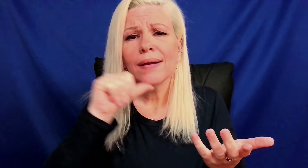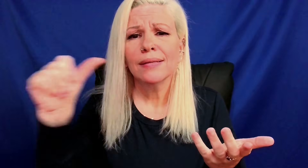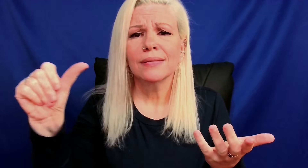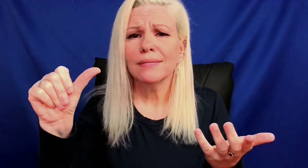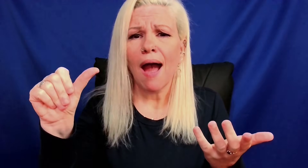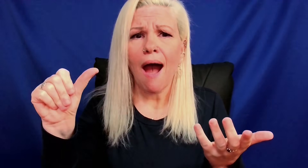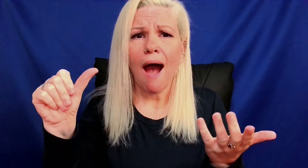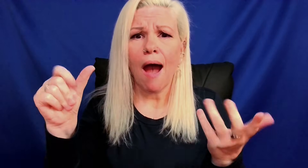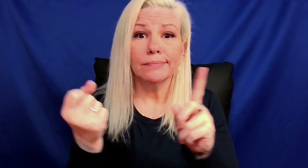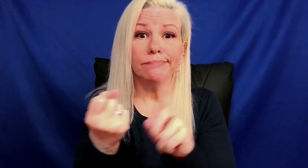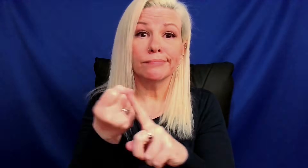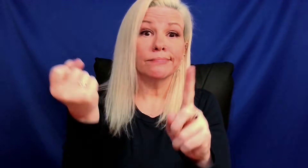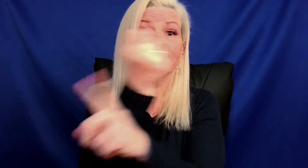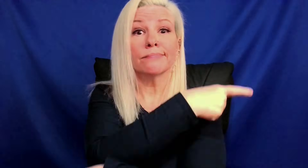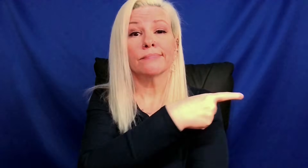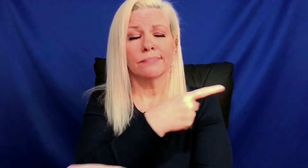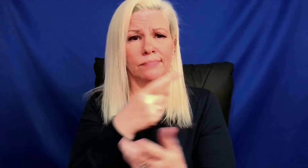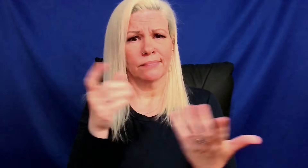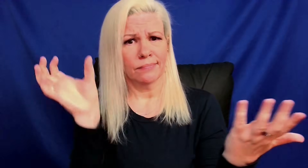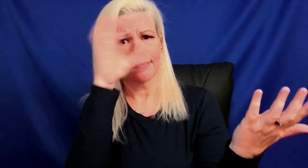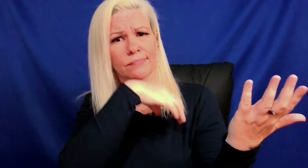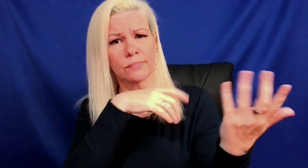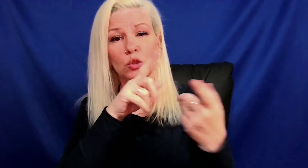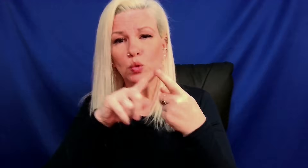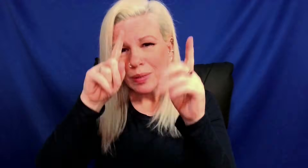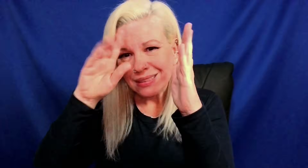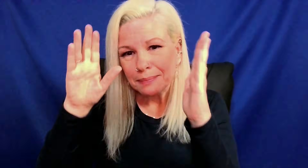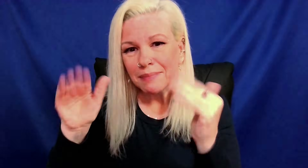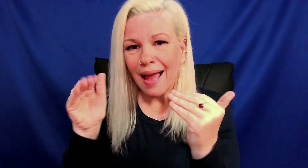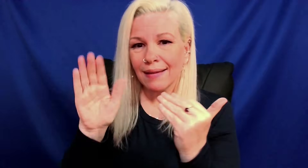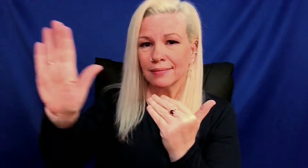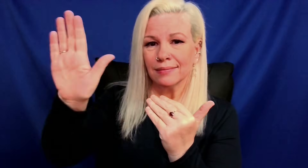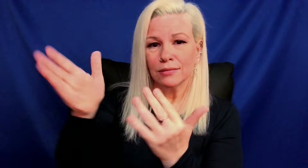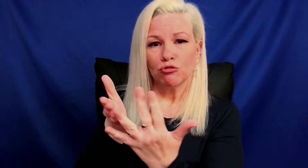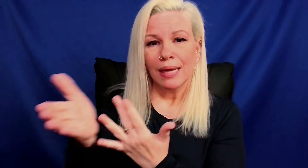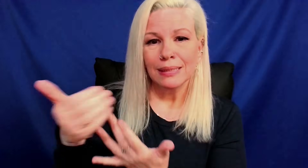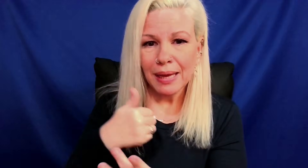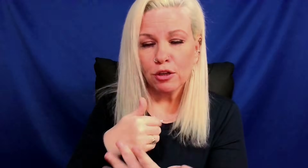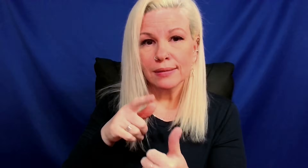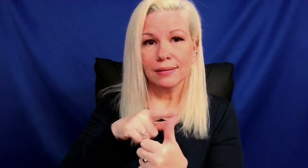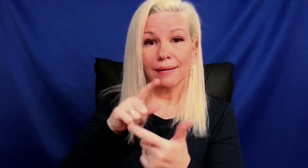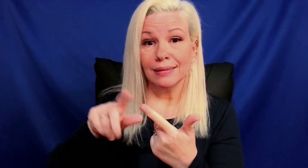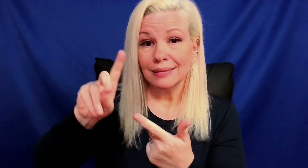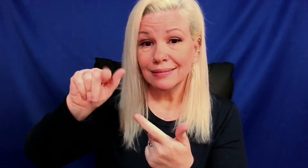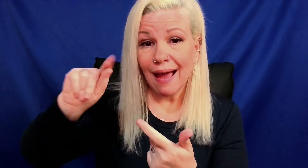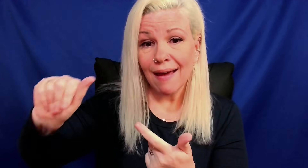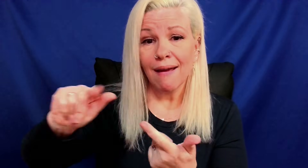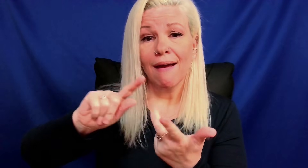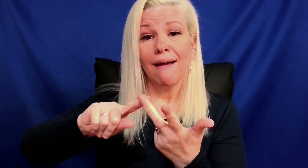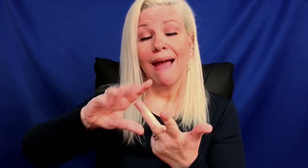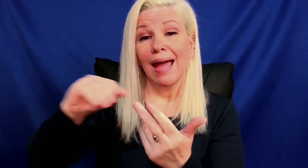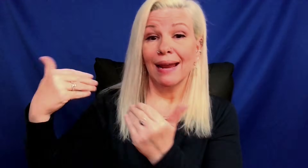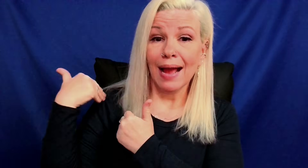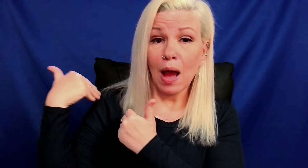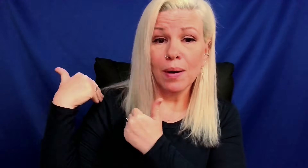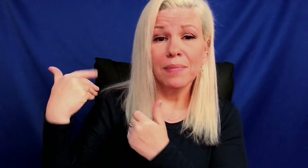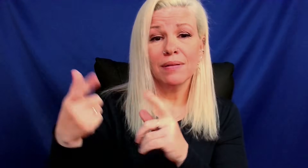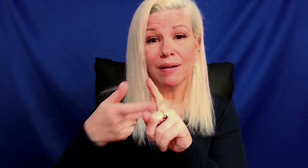transparency, data and accountability from the systems that profit from our testing.